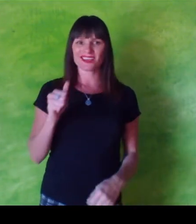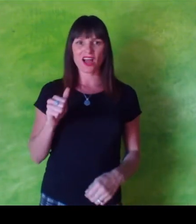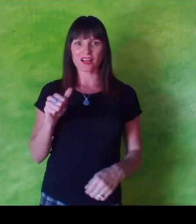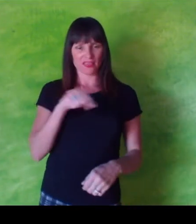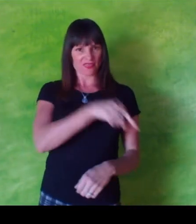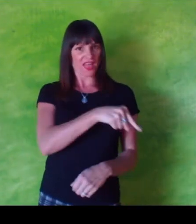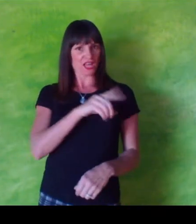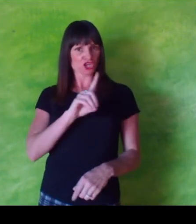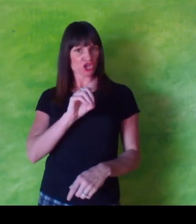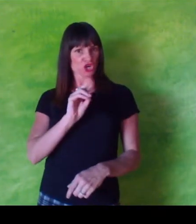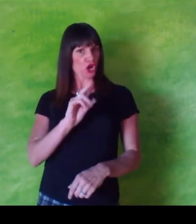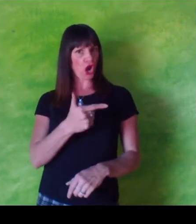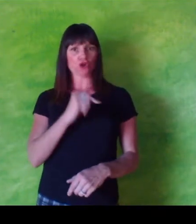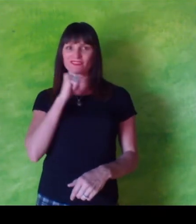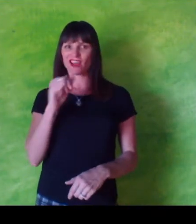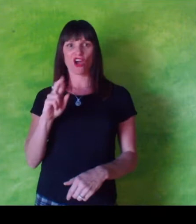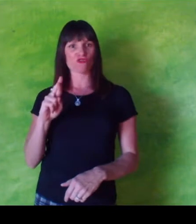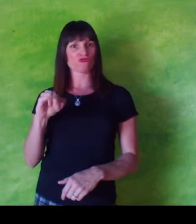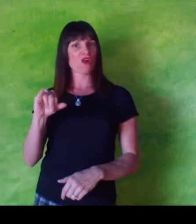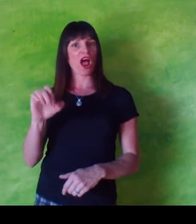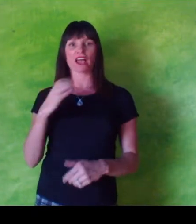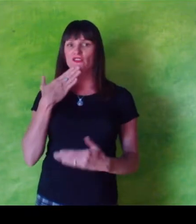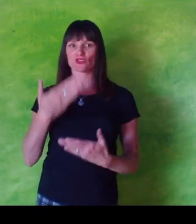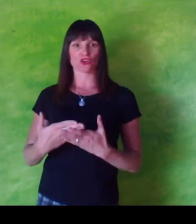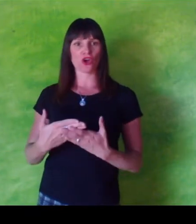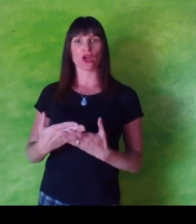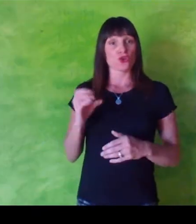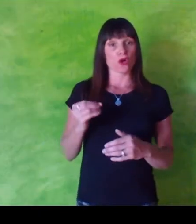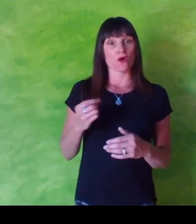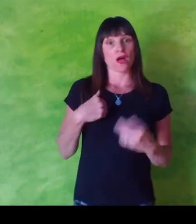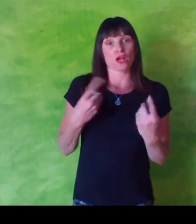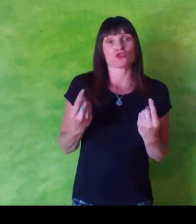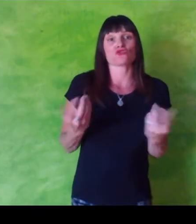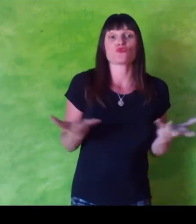turned it on just for a little bit watch the temperature start to go up and then turned it right off. It didn't get